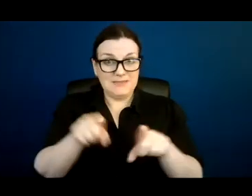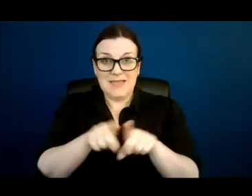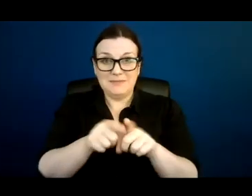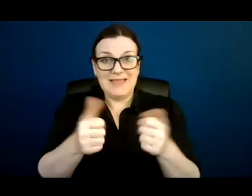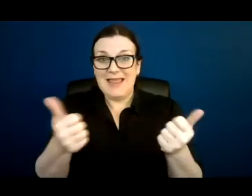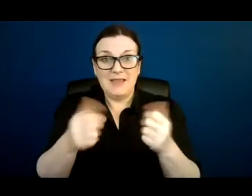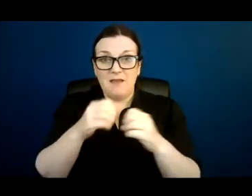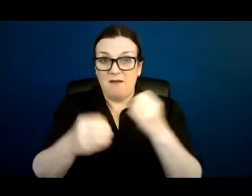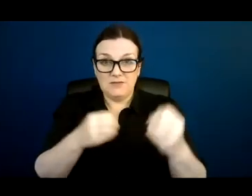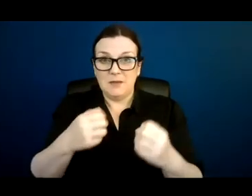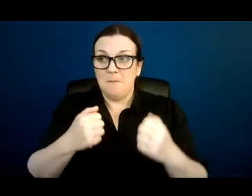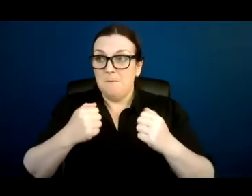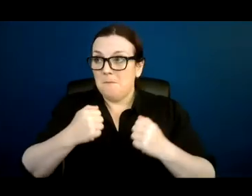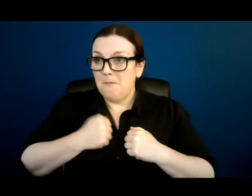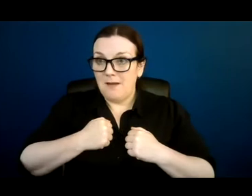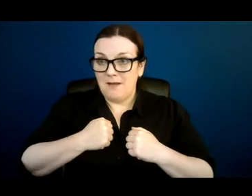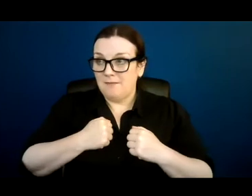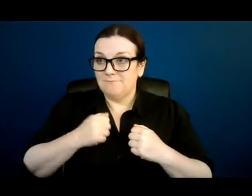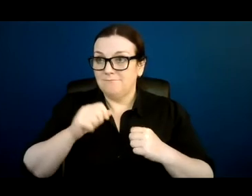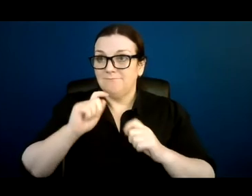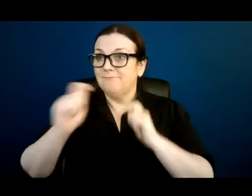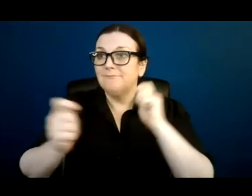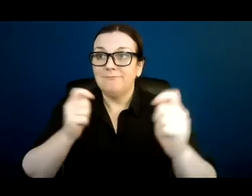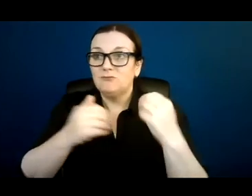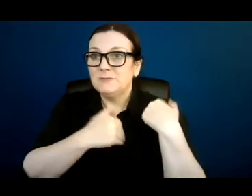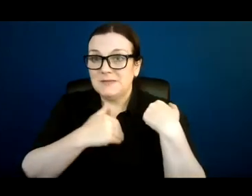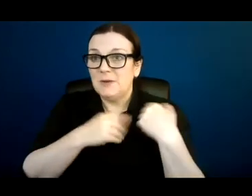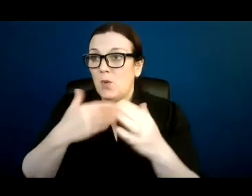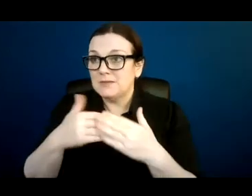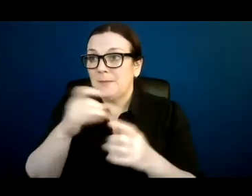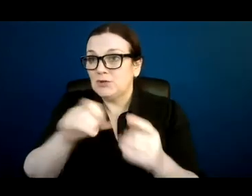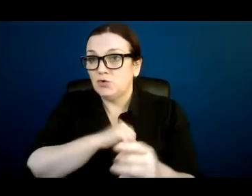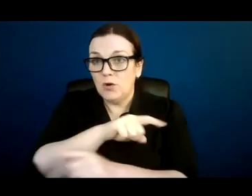and their families or third party or next of kin know what's going to happen and with that,